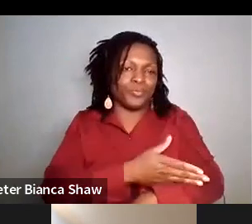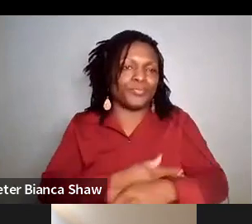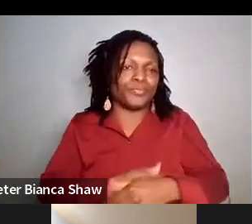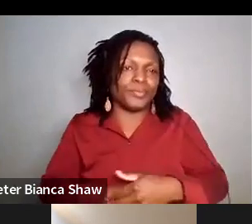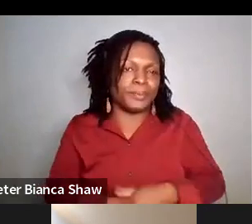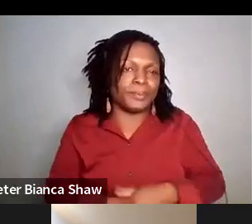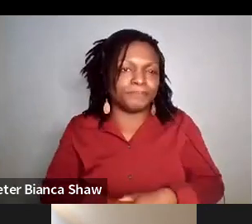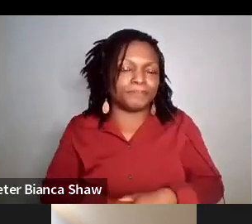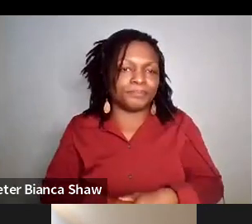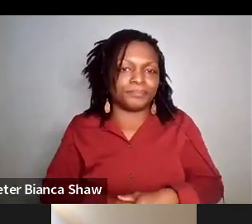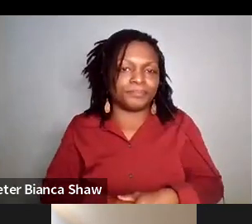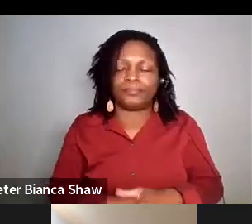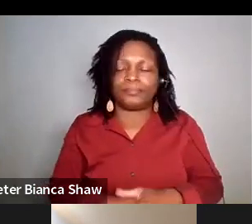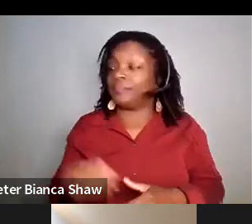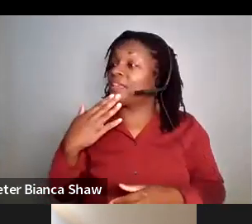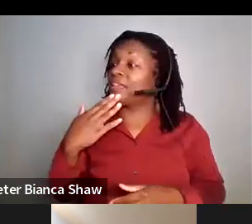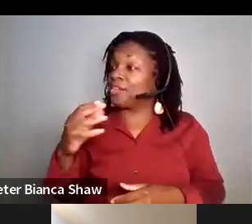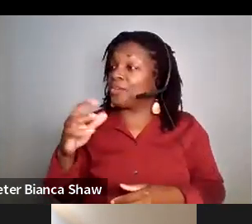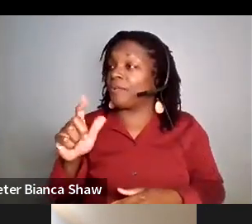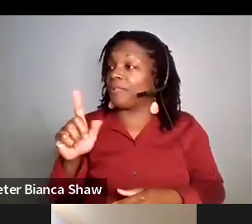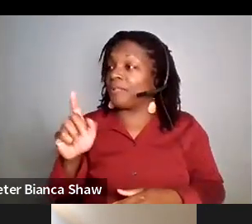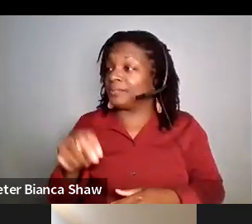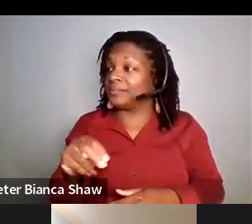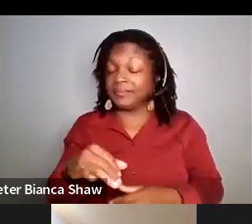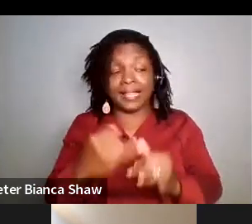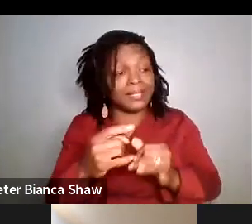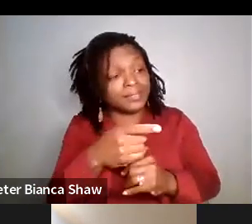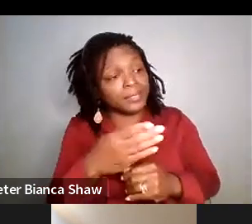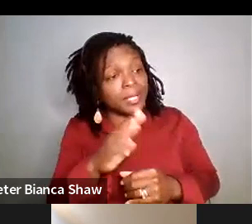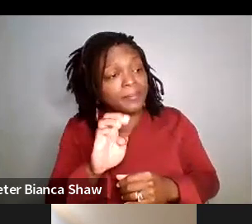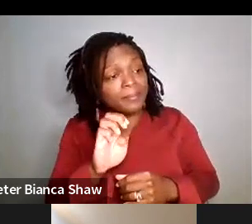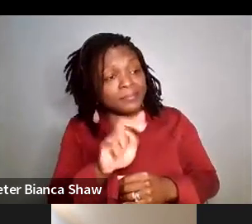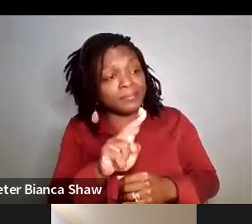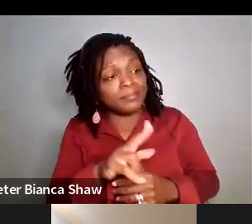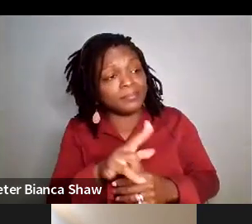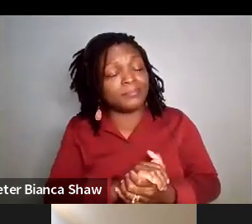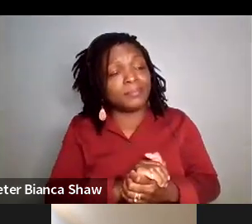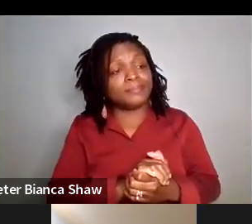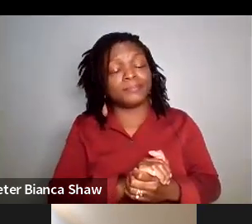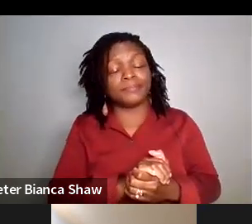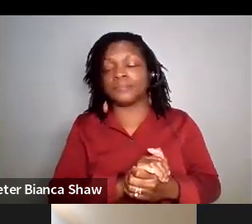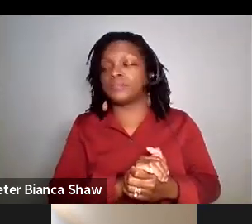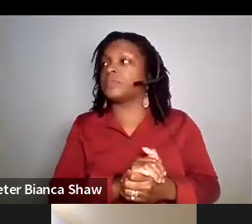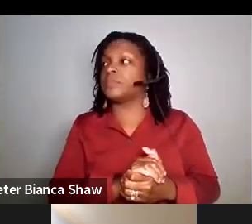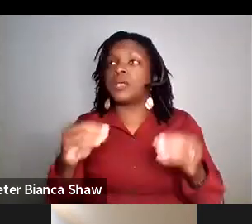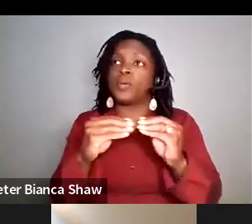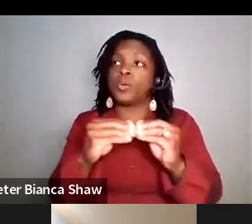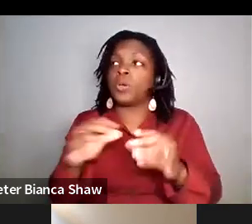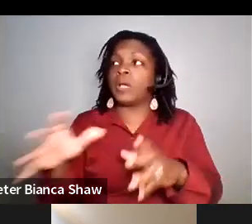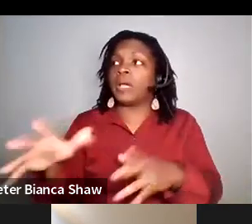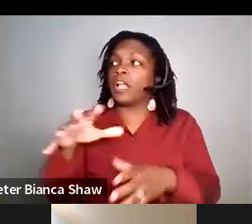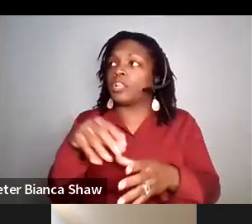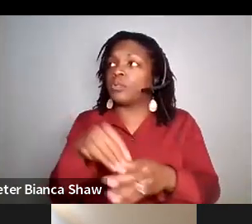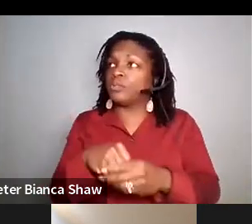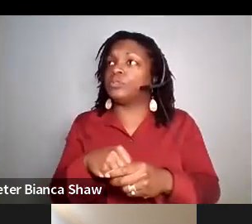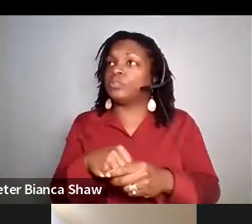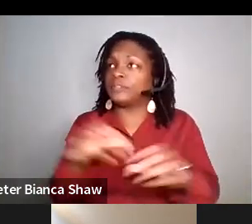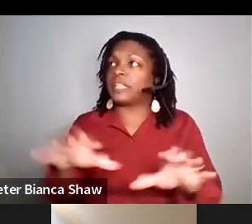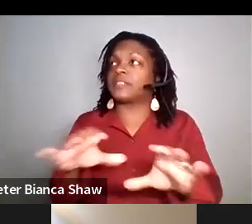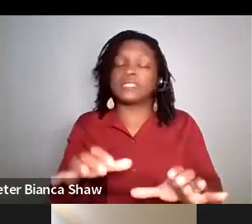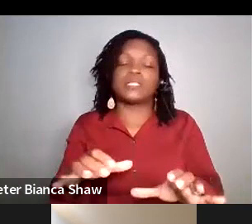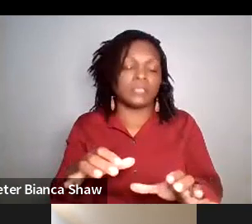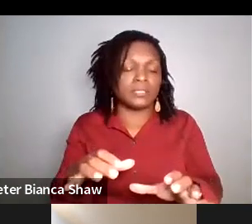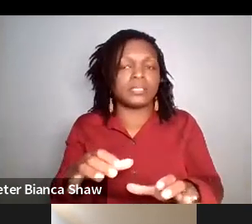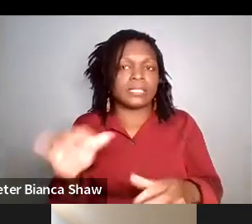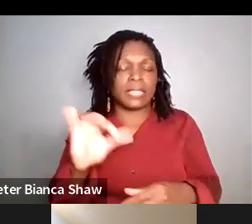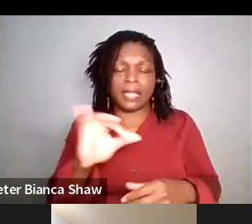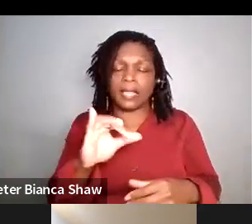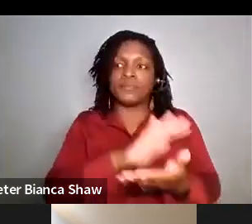Thank you. And lastly, though more inclusive activities, extra career activities.